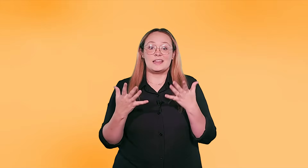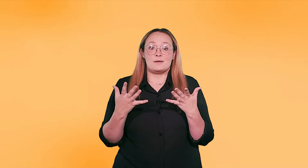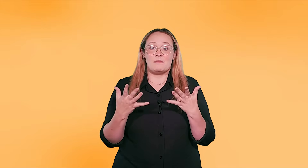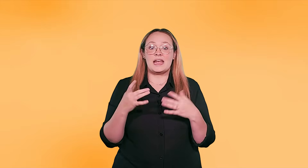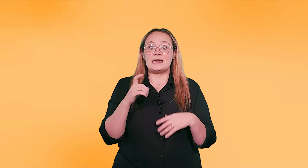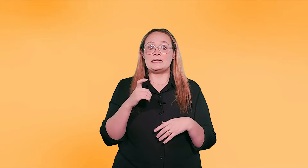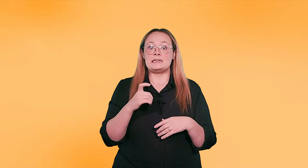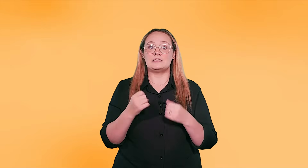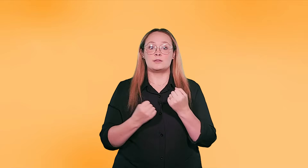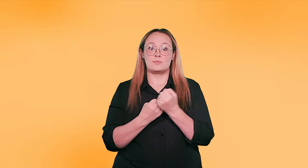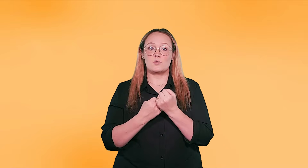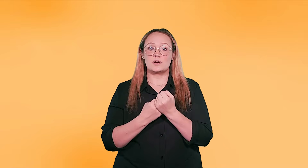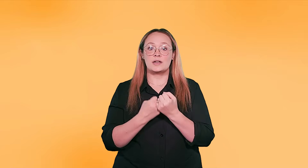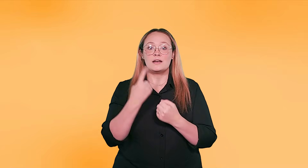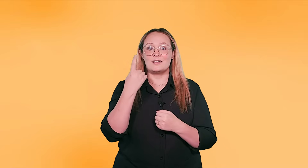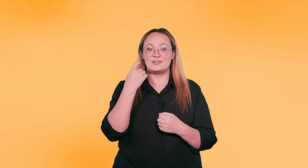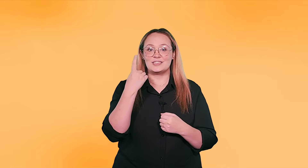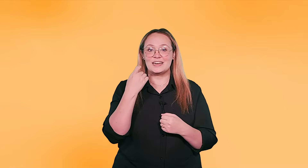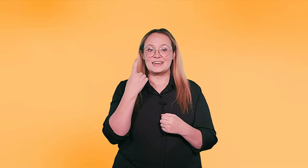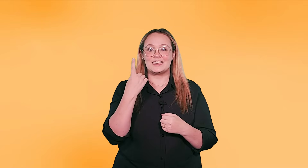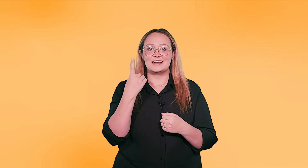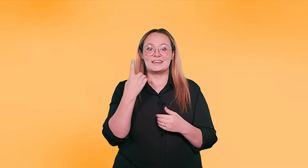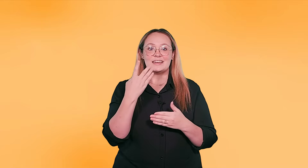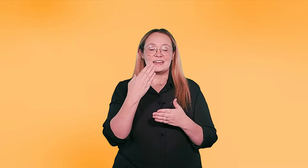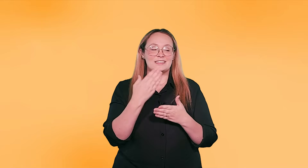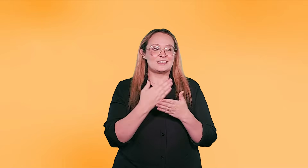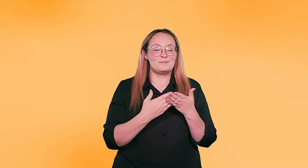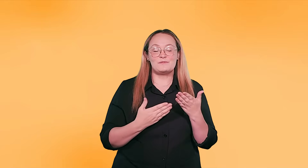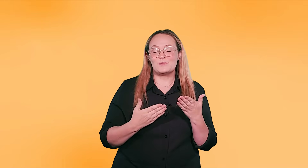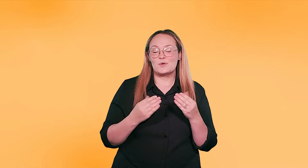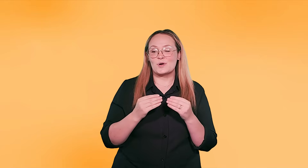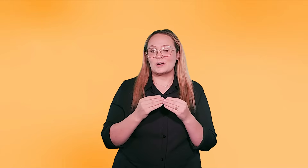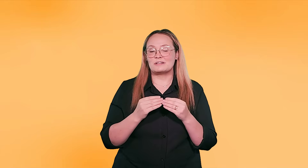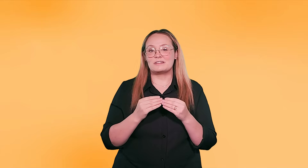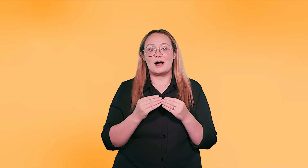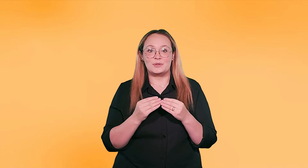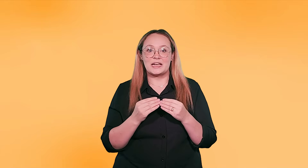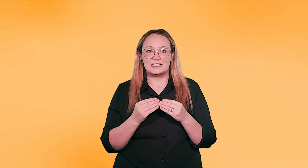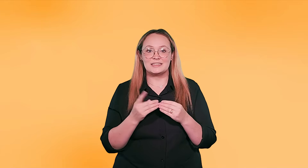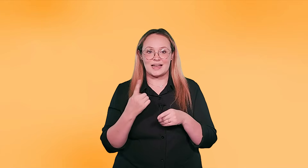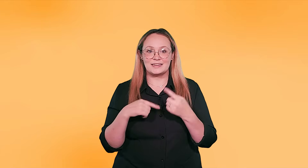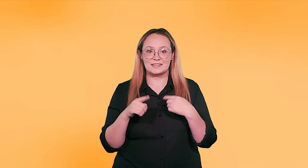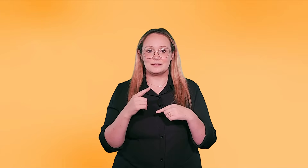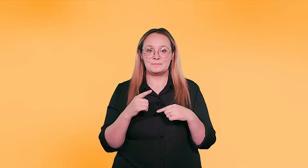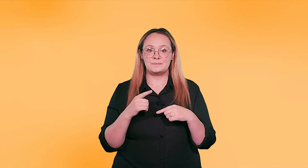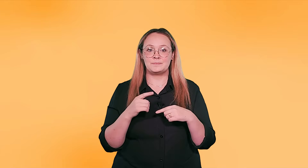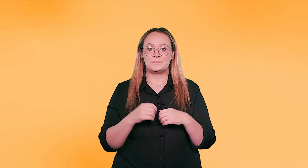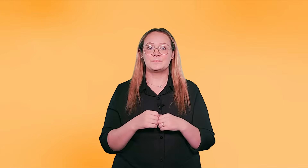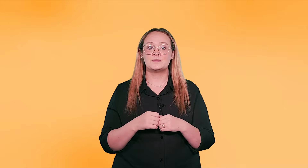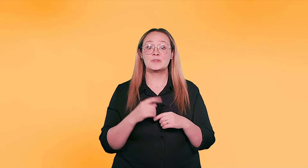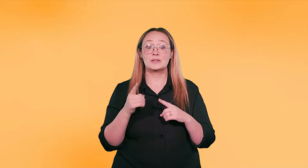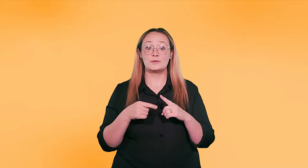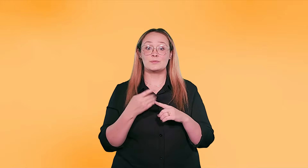and they may need support understanding some of the more complicated signs.